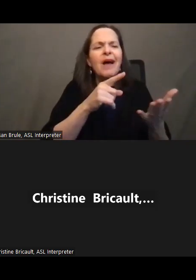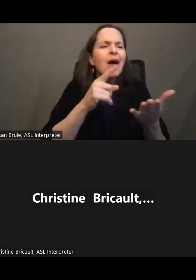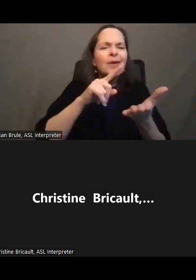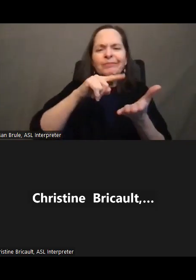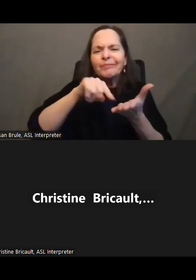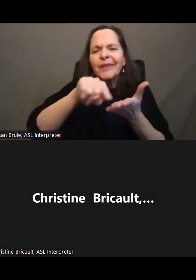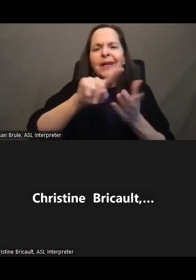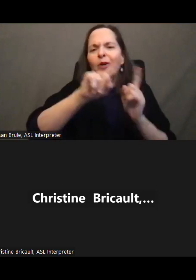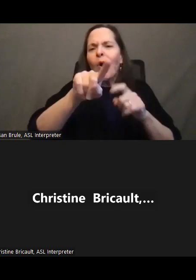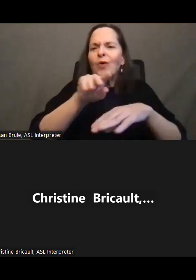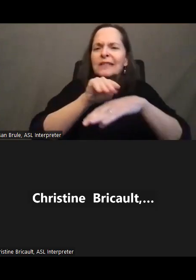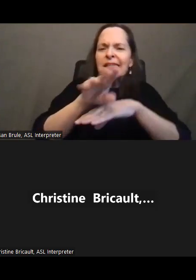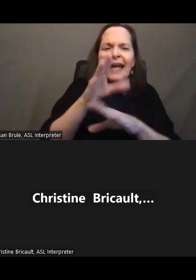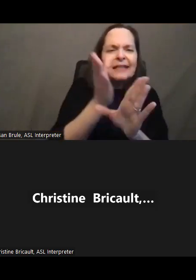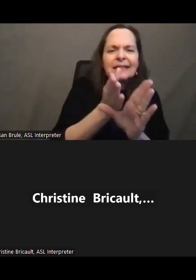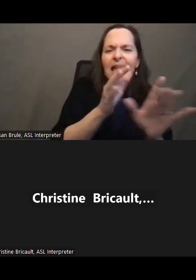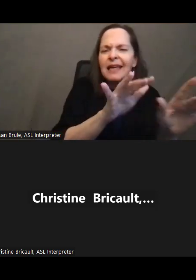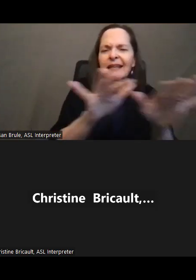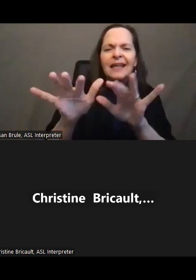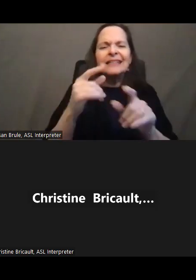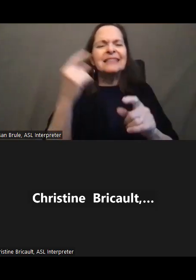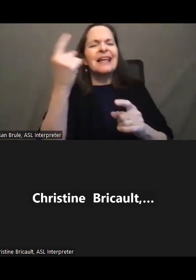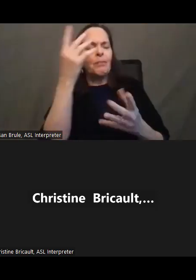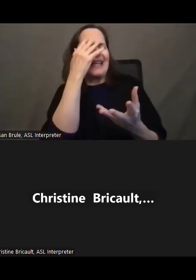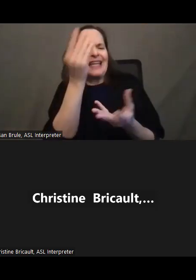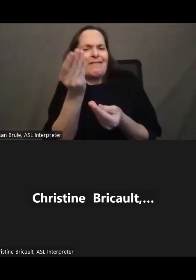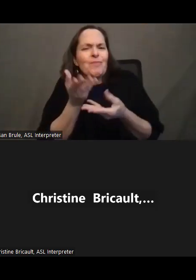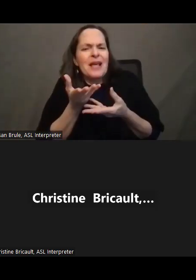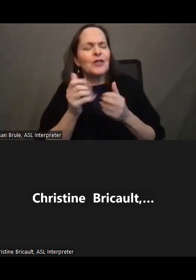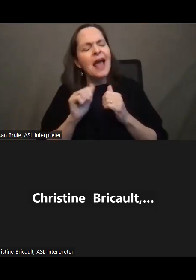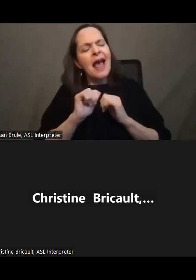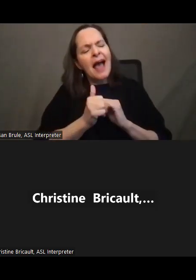depression, and how they're affecting him at work. How they're affecting his ability to meet deadlines.